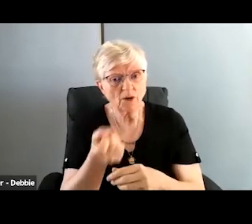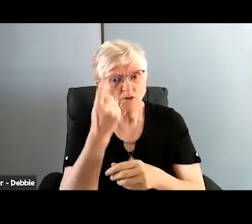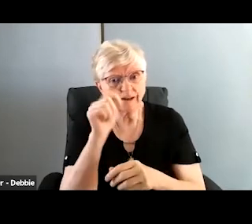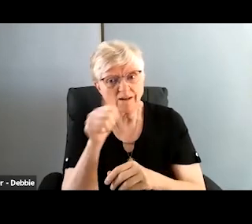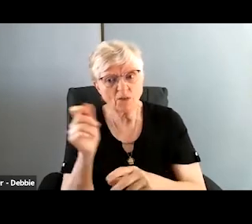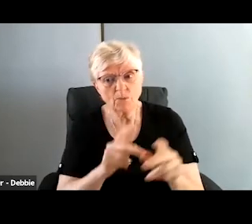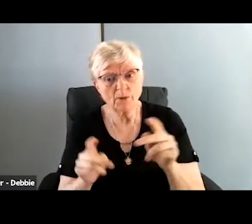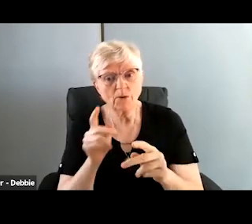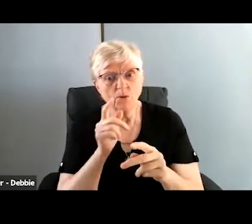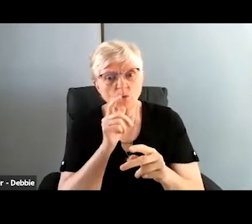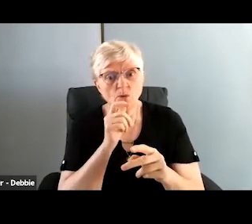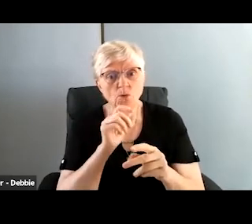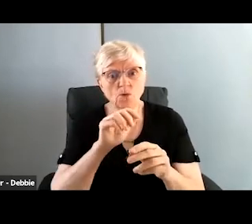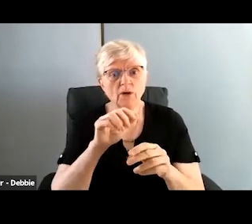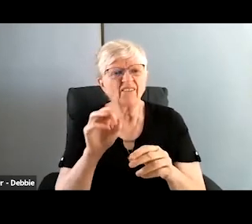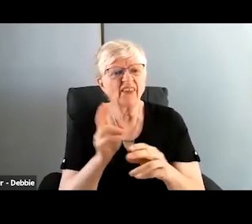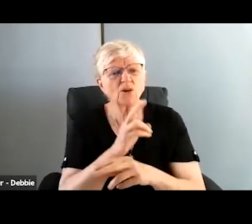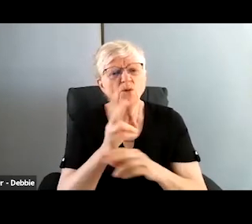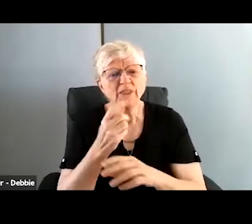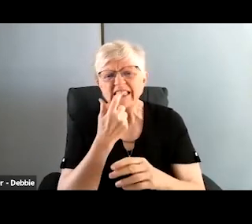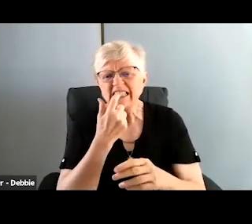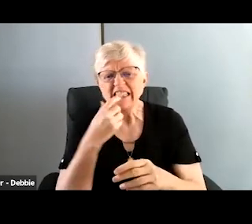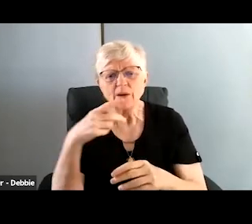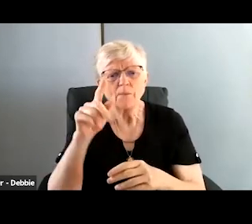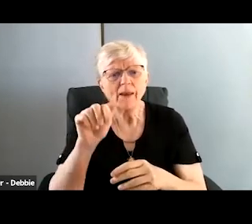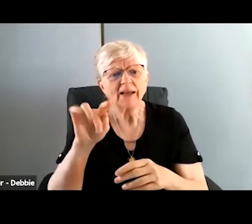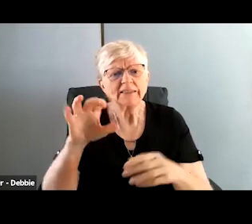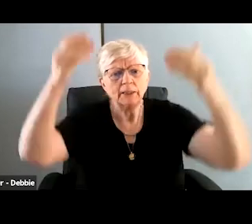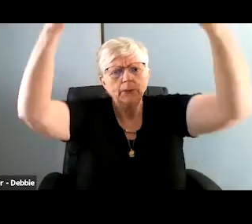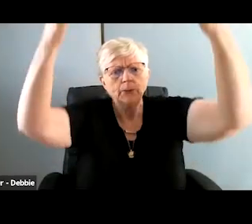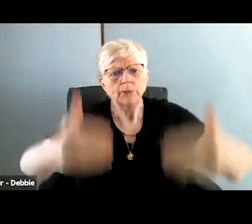BEHIND PLEXIGLASS BARRIERS. BEHIND PLEXIGLASS BARRIERS. AND THE RESULTS ARE SOMEWHAT SIMILAR HERE.